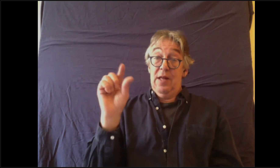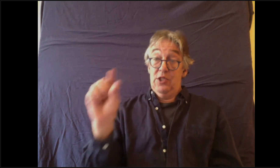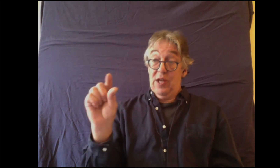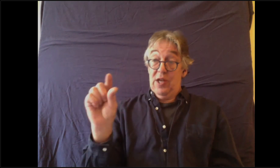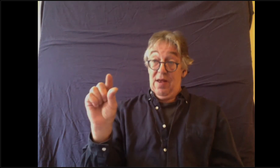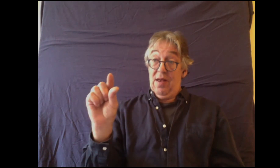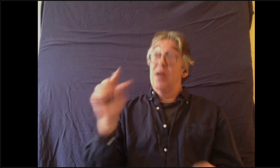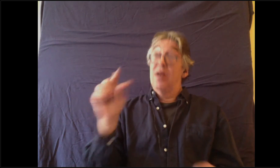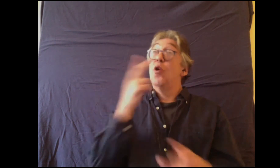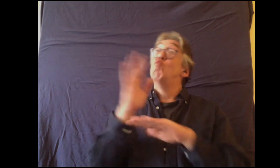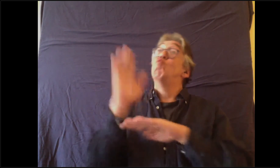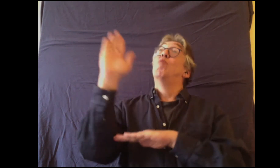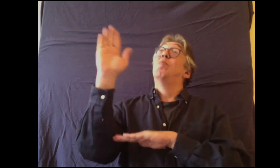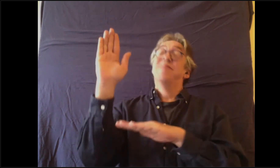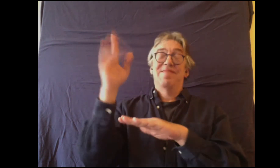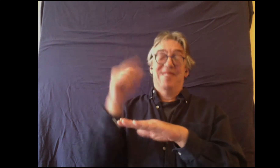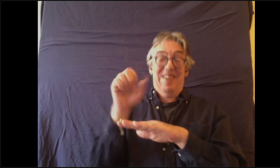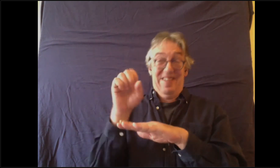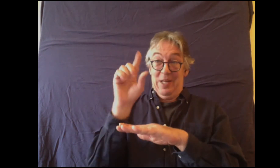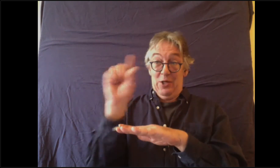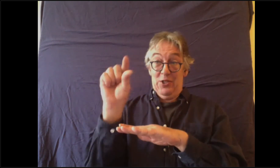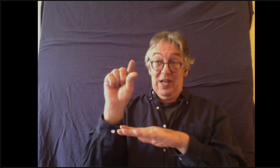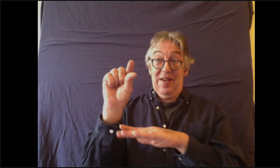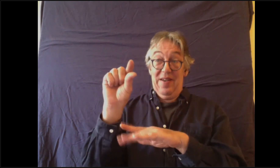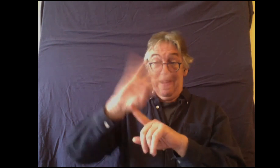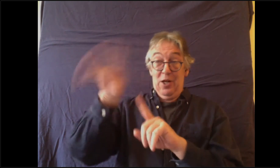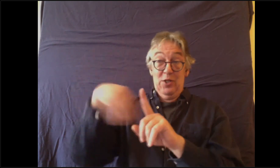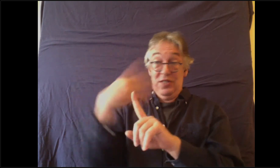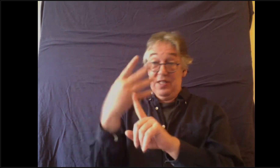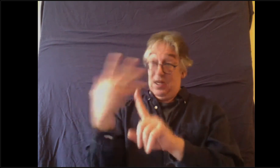we need to make sure that no one is left behind.